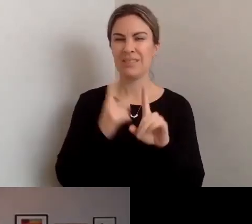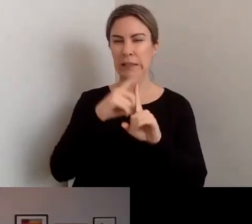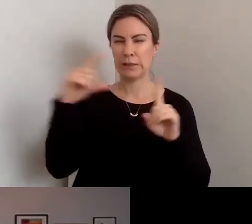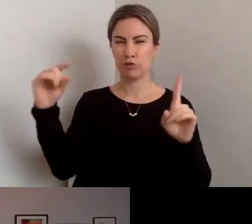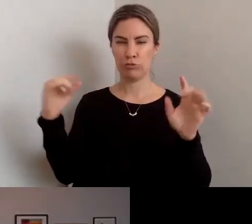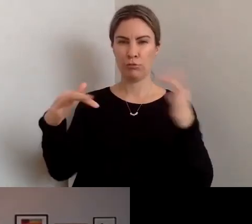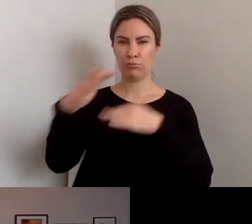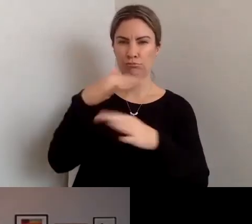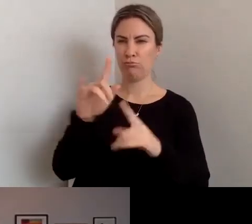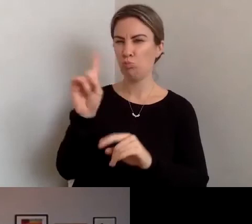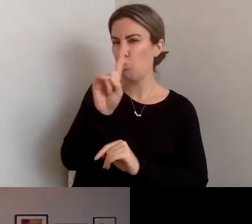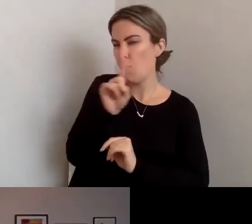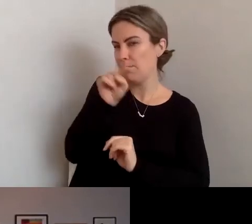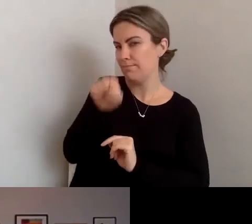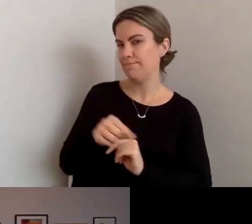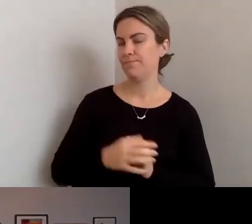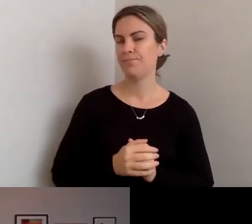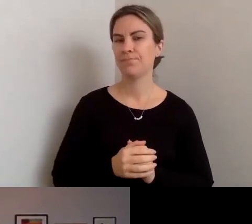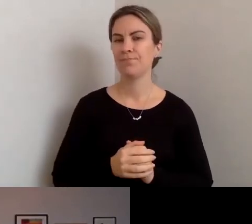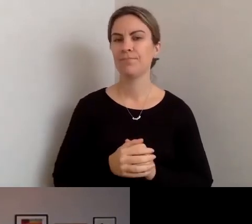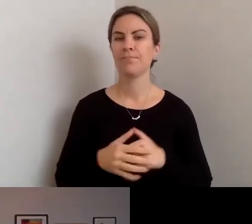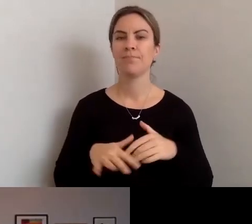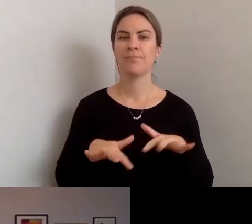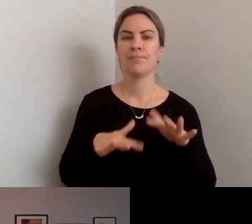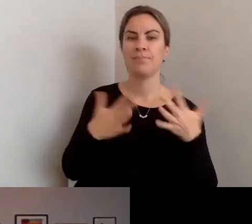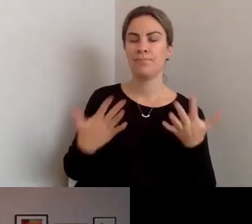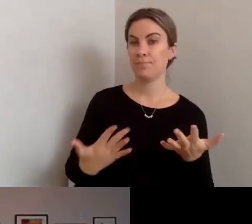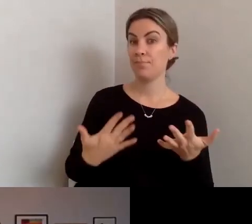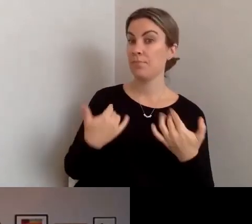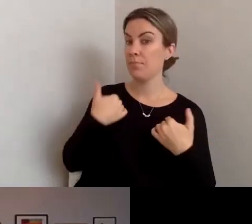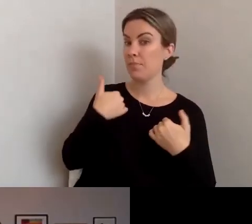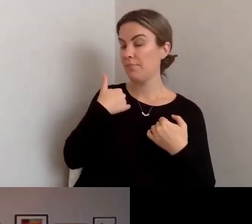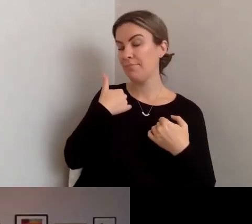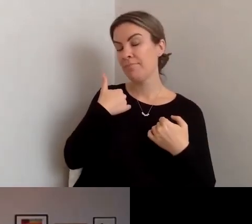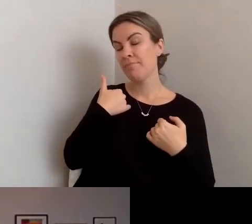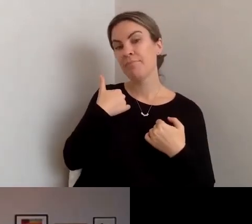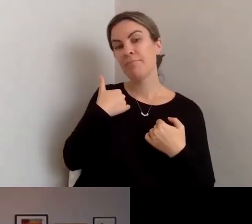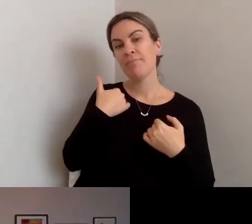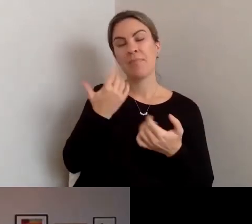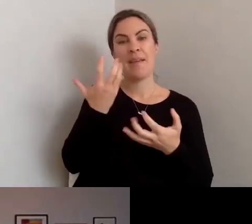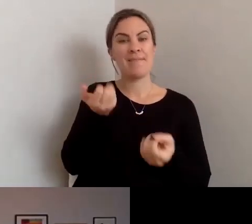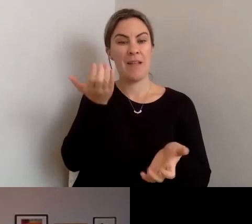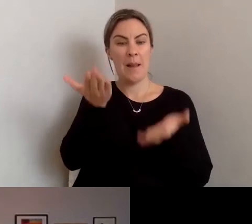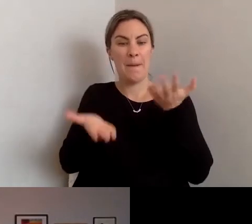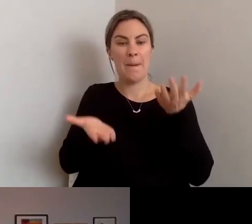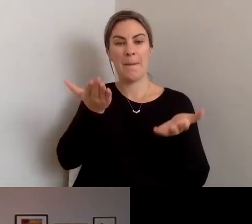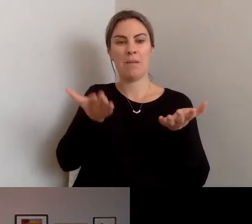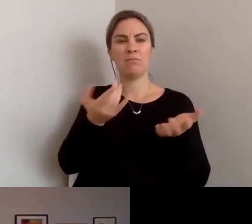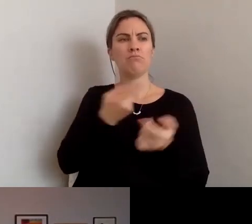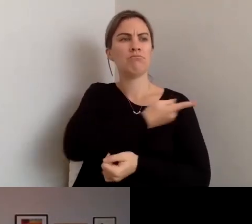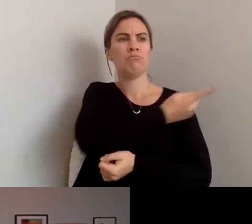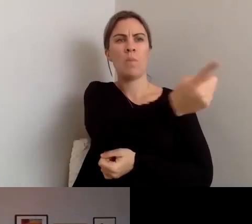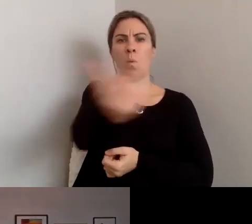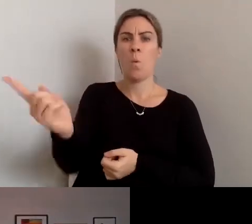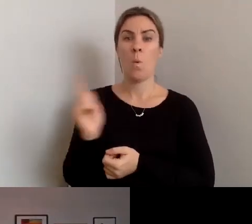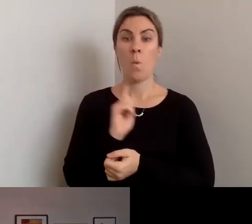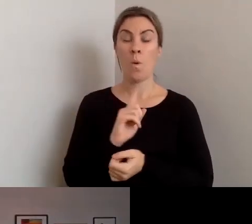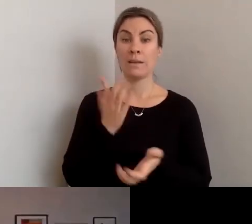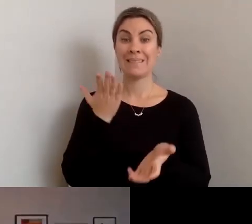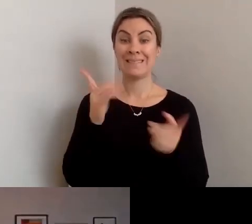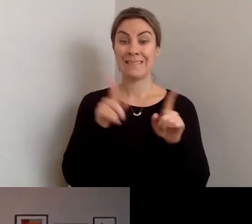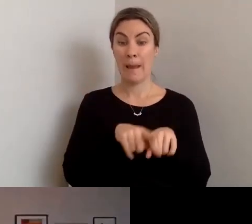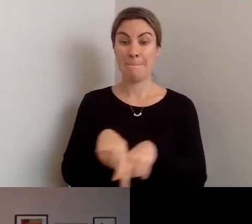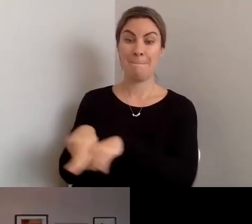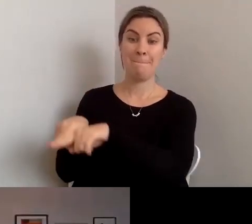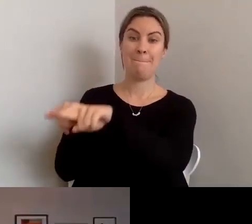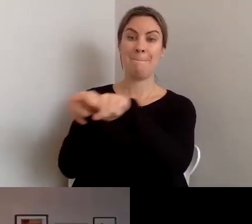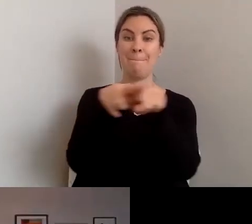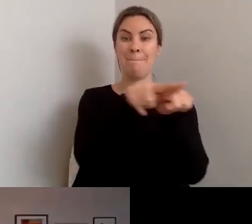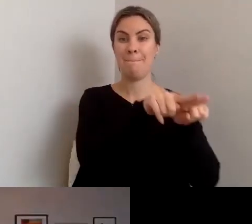as, you know, that idea of "Everyone gets the same" and then the